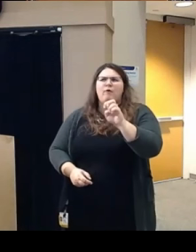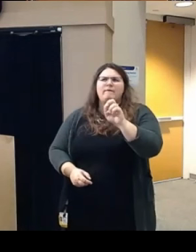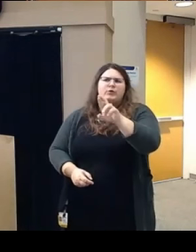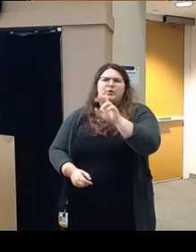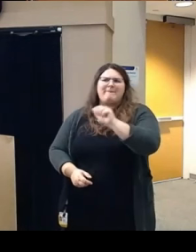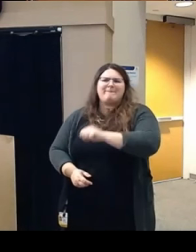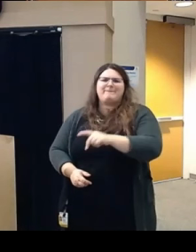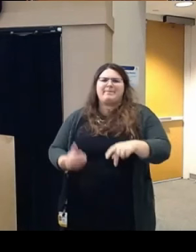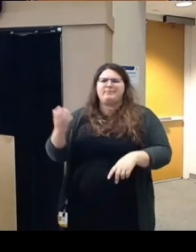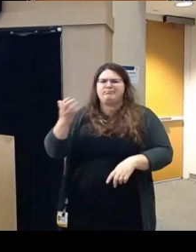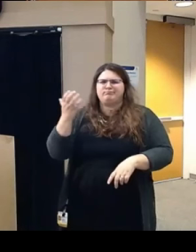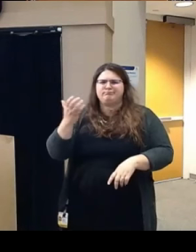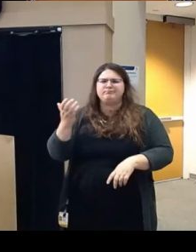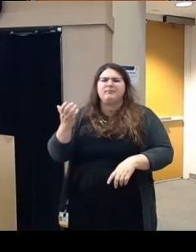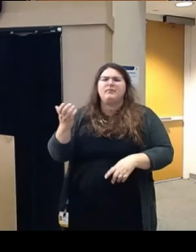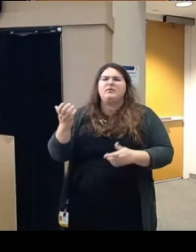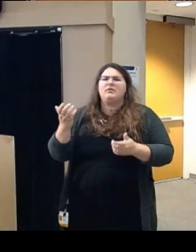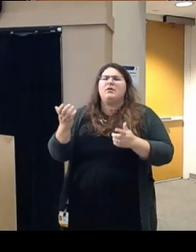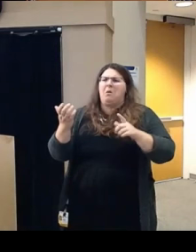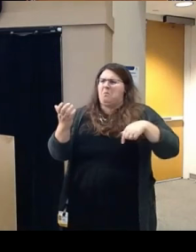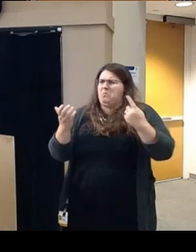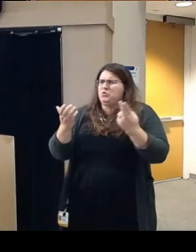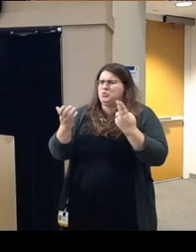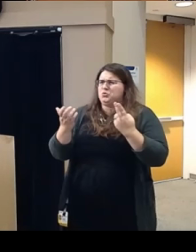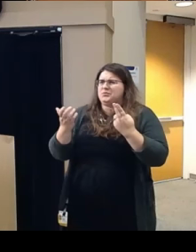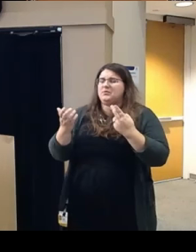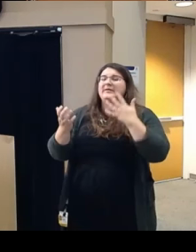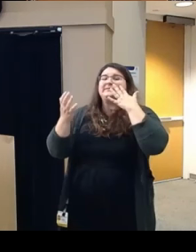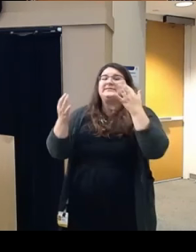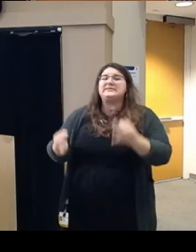hopefully that won't be too much of a change um we decided November 14th because we thought uh